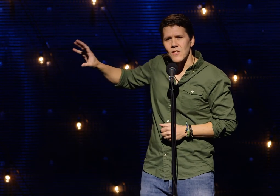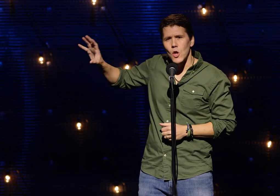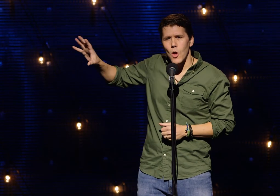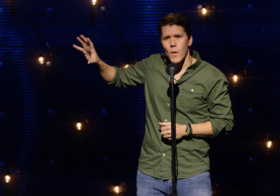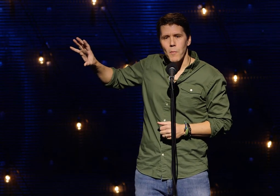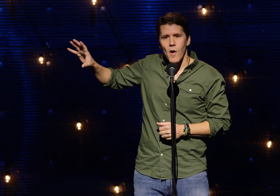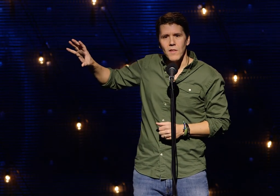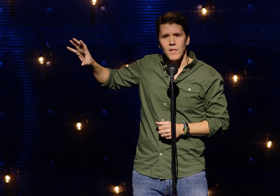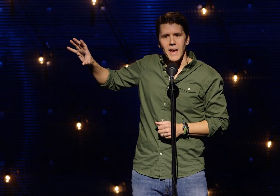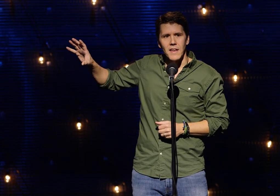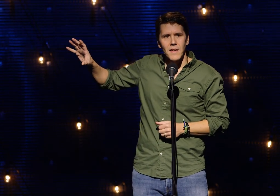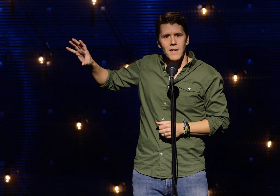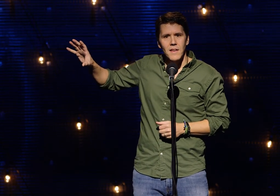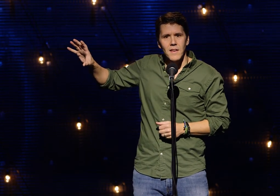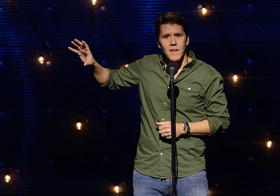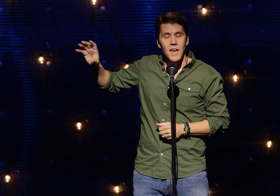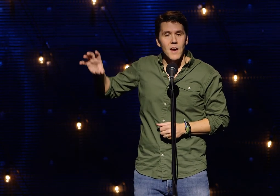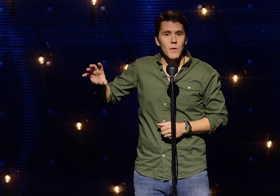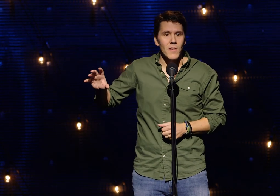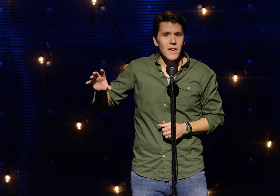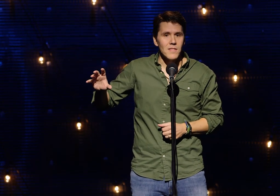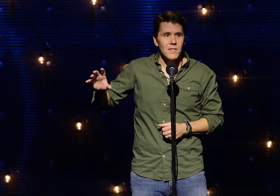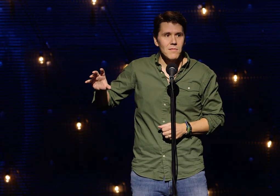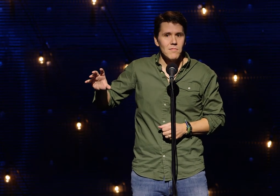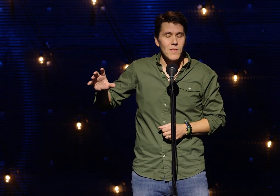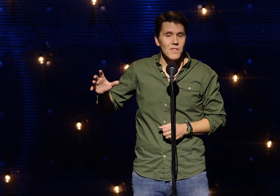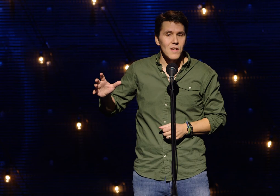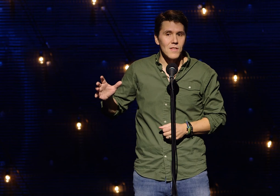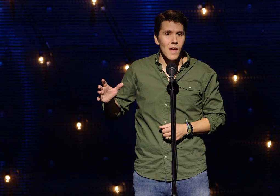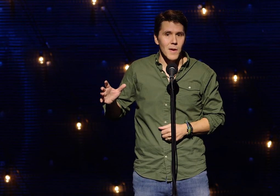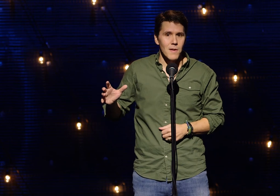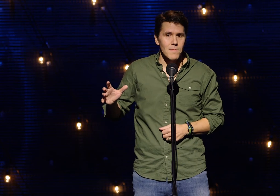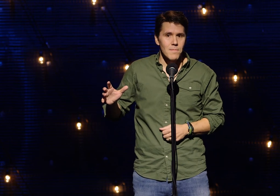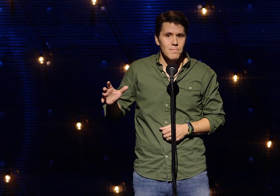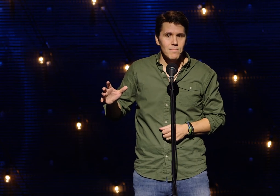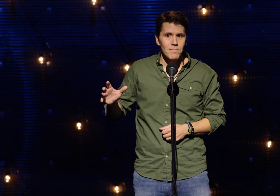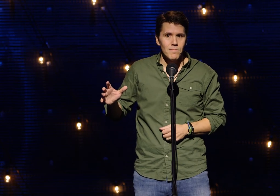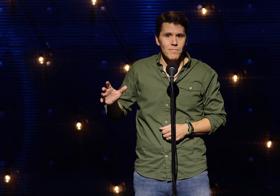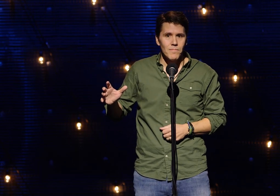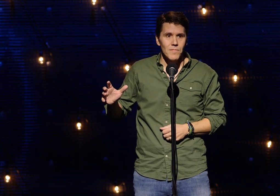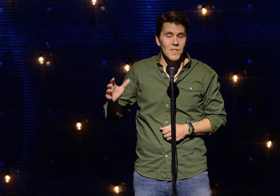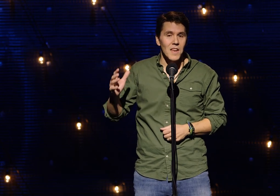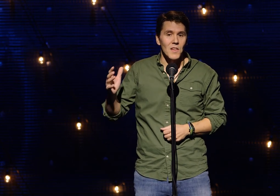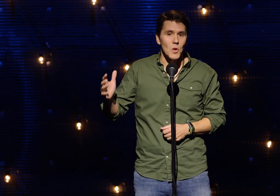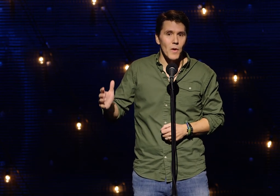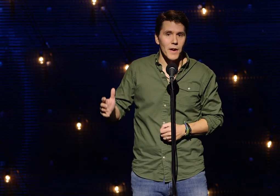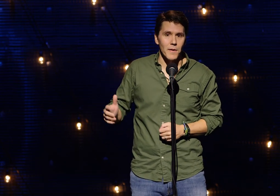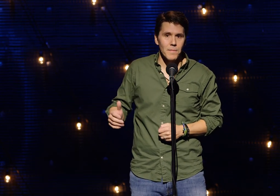this glowing ball of light, and I realize the sun is coming. It's getting a little brighter,